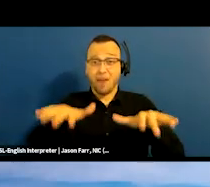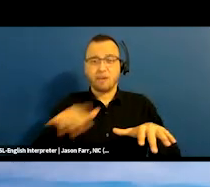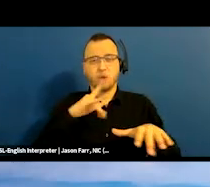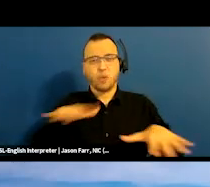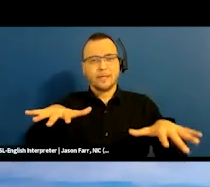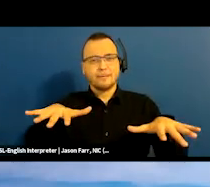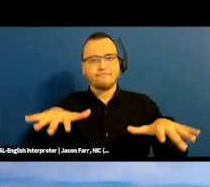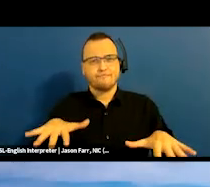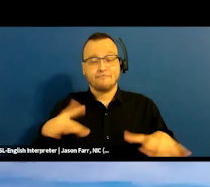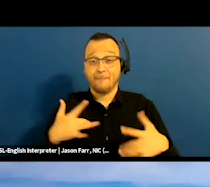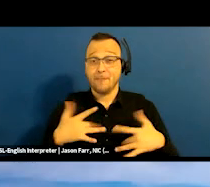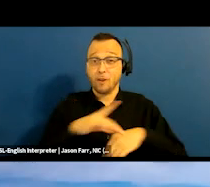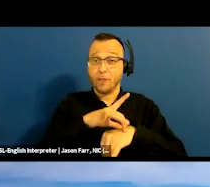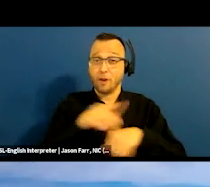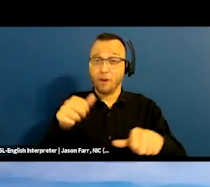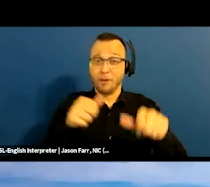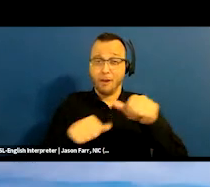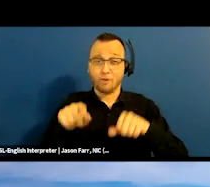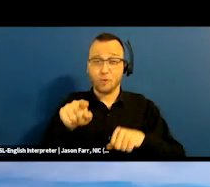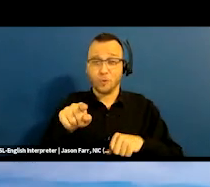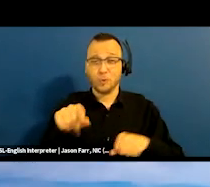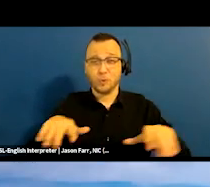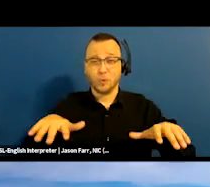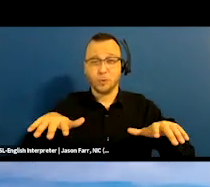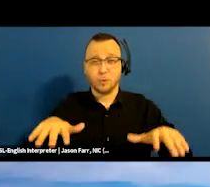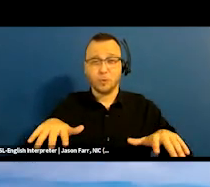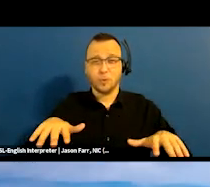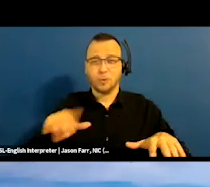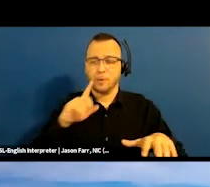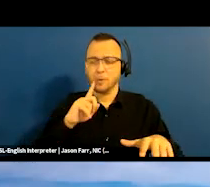and present for our time together. And if it's comfortable for you,